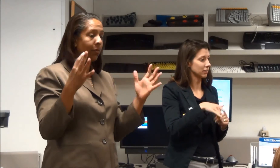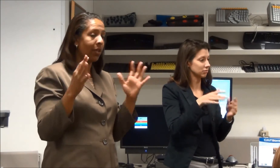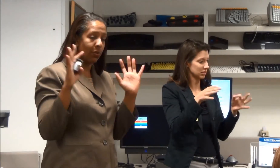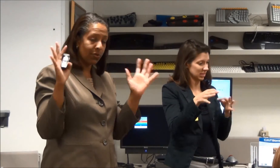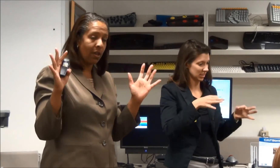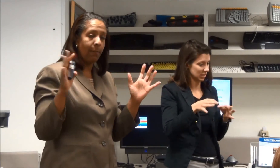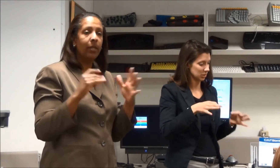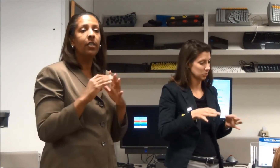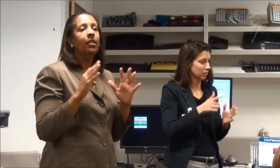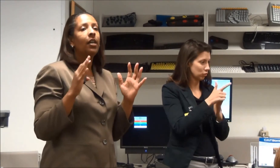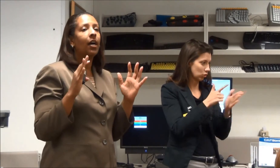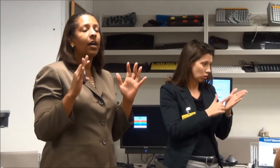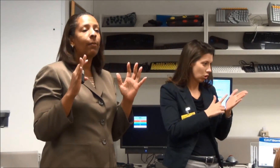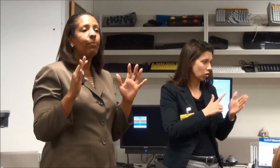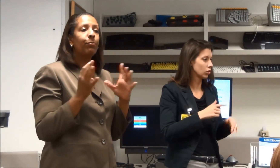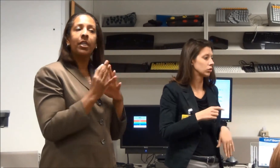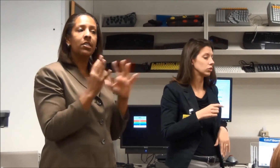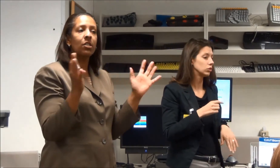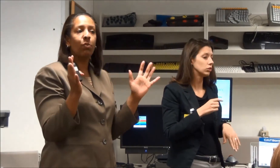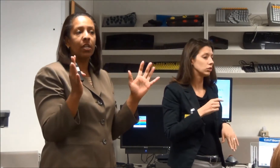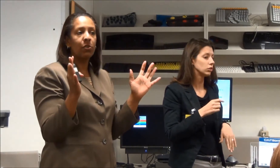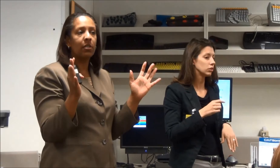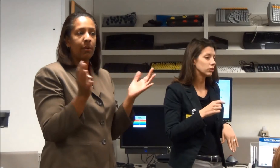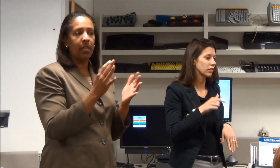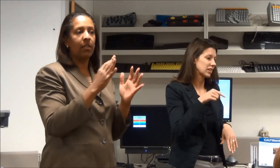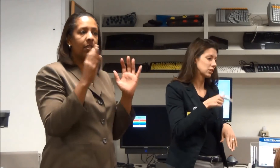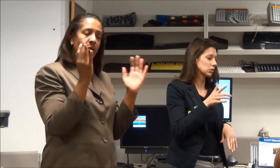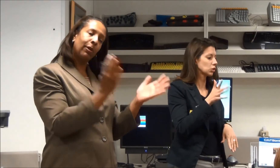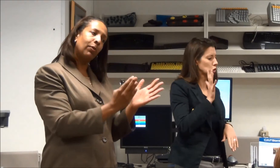I being one of those some, because this is what it used to mean and then the Supreme